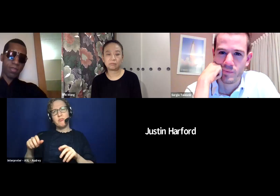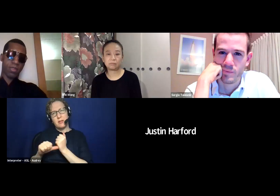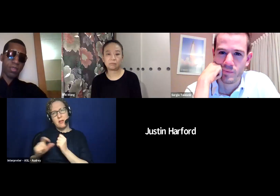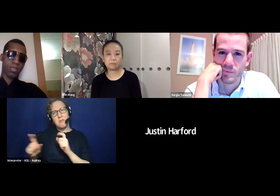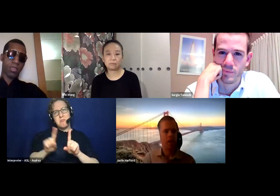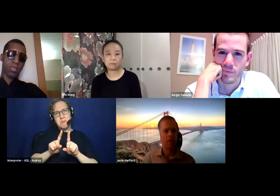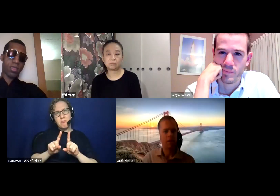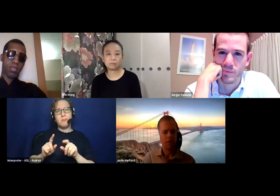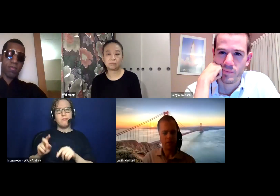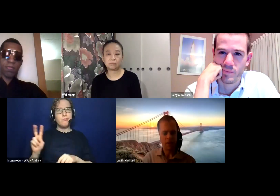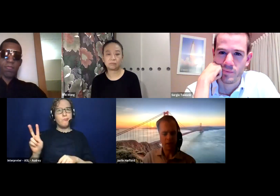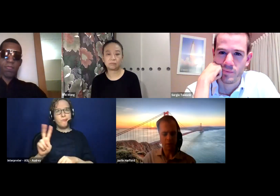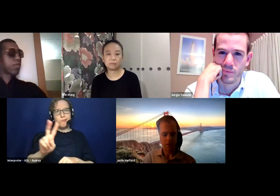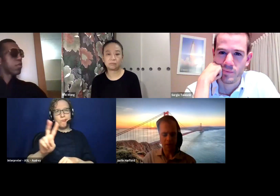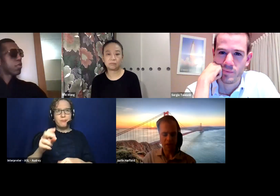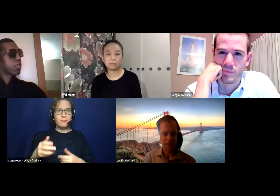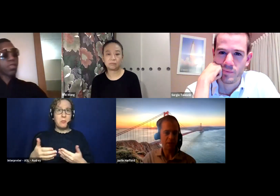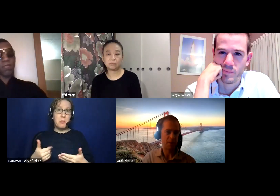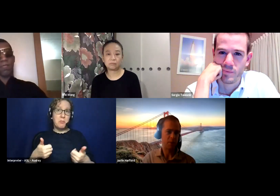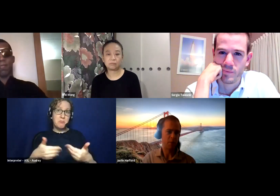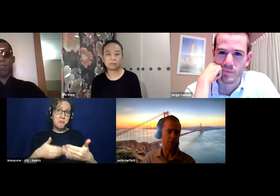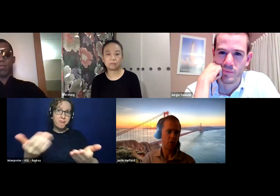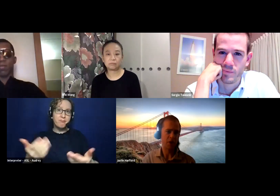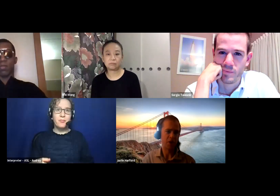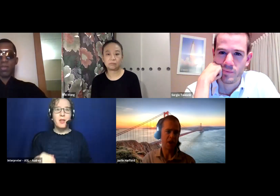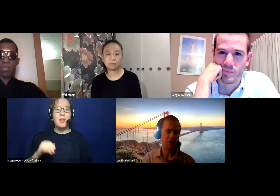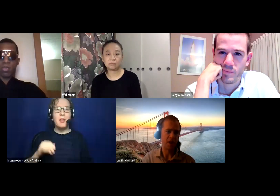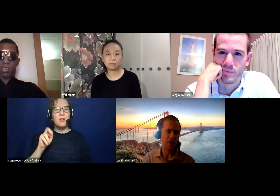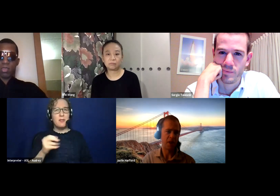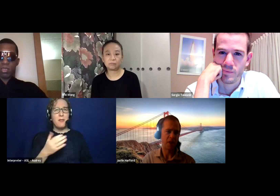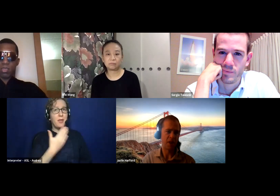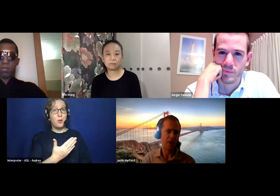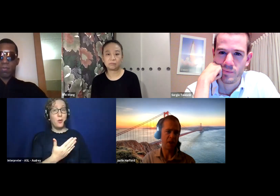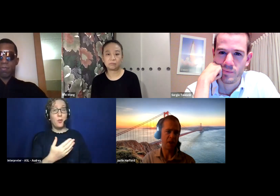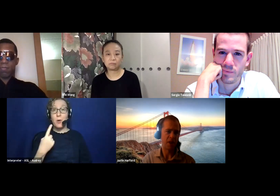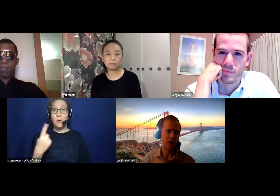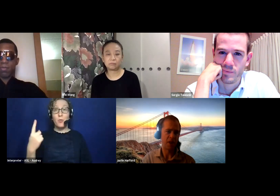Thank you, Justice. One of our questions actually that we got from one of our